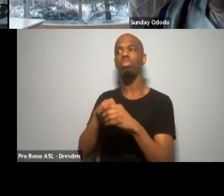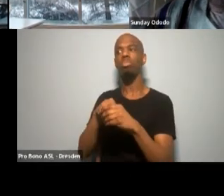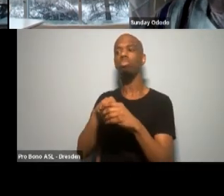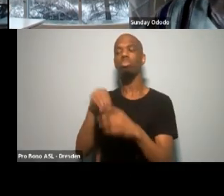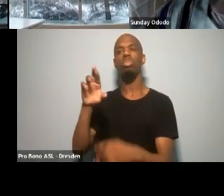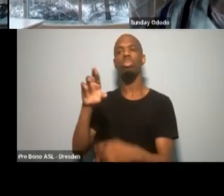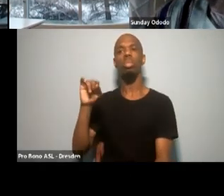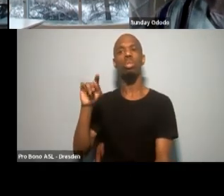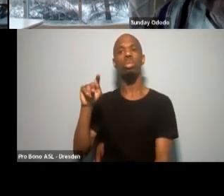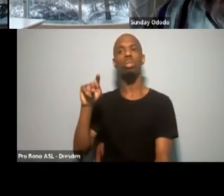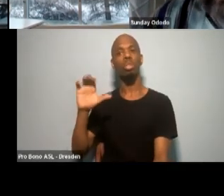Beyond this,